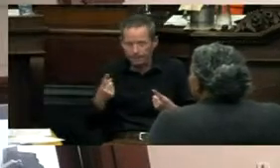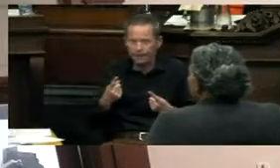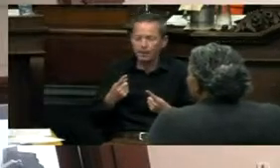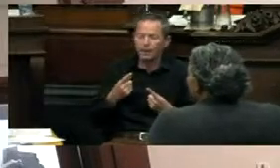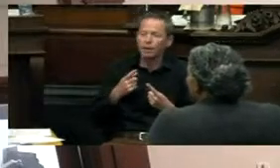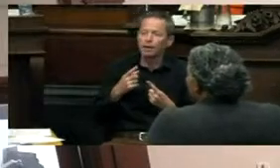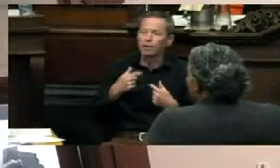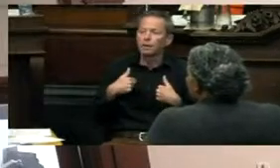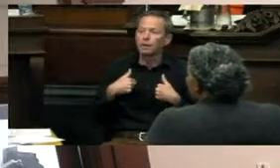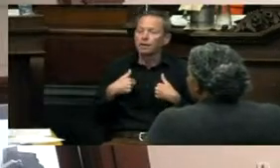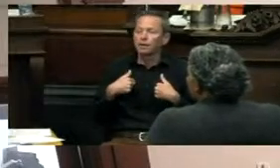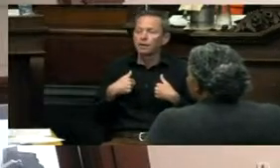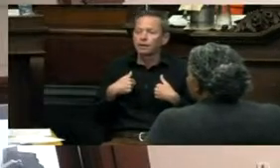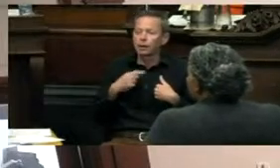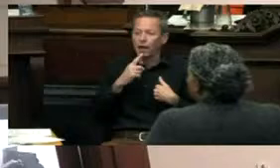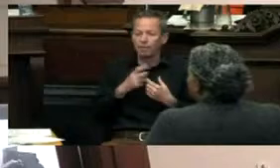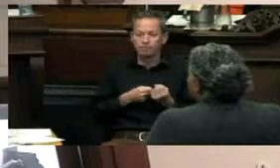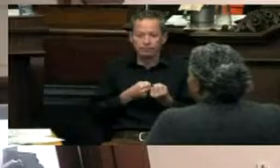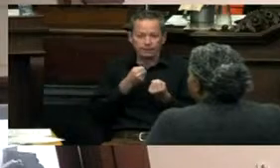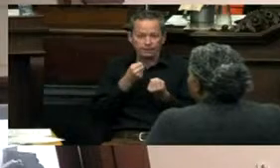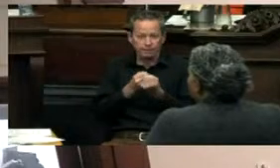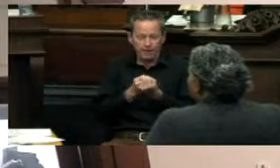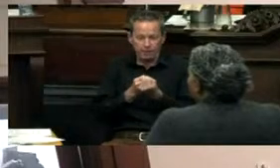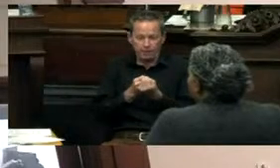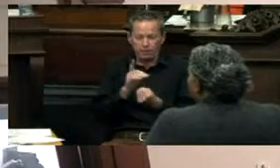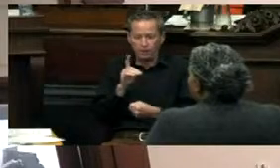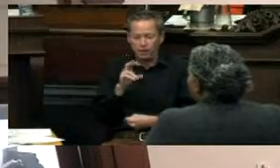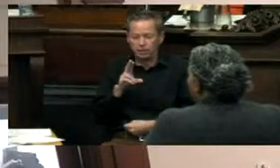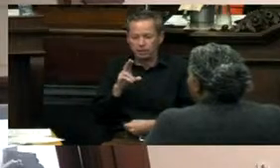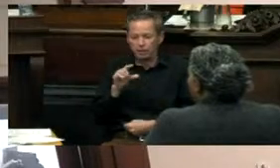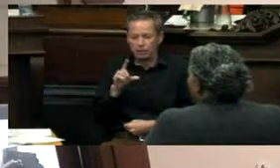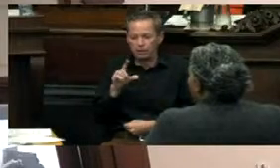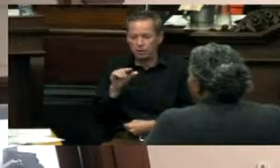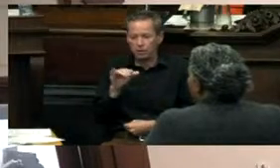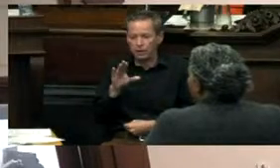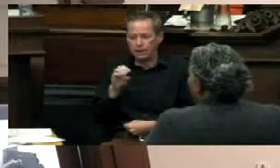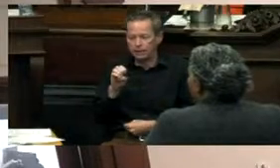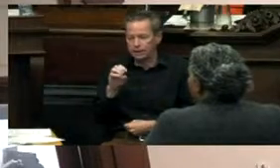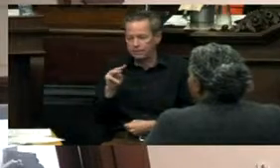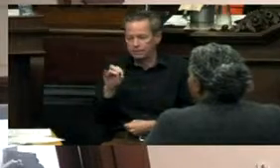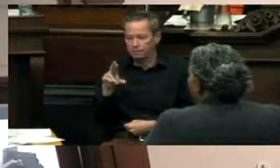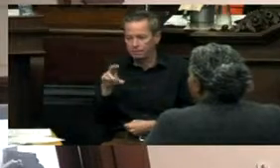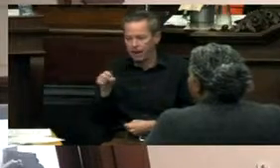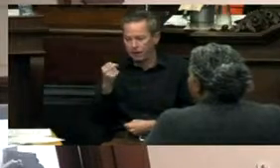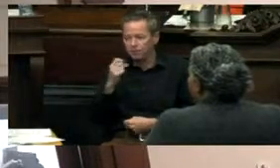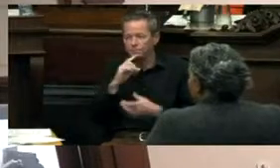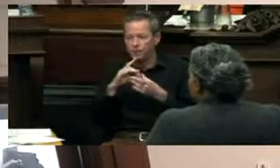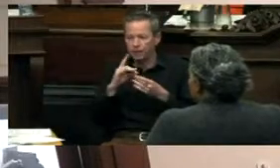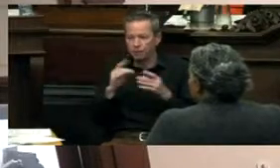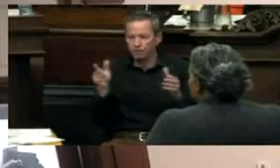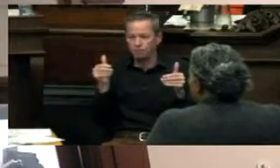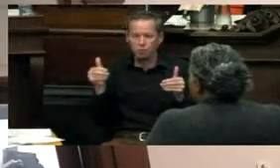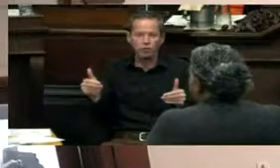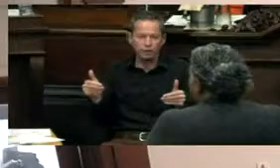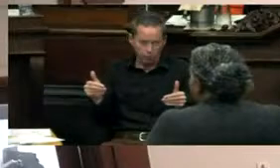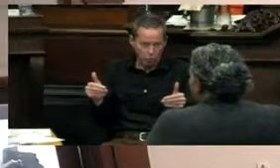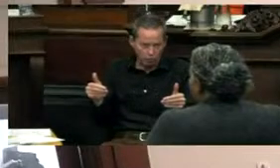have all been seen lately, and I